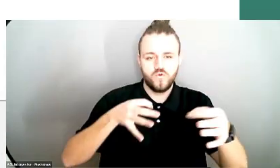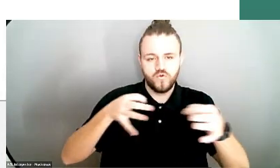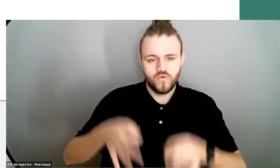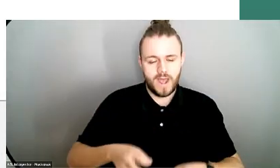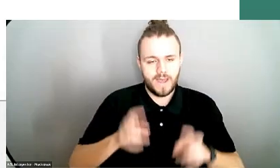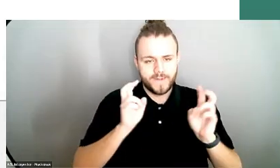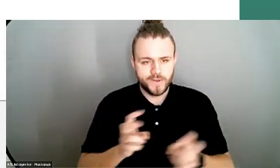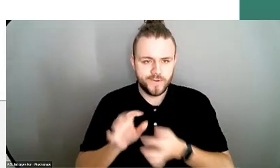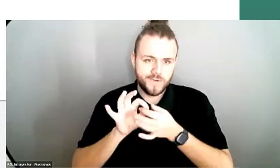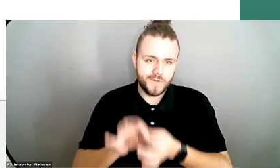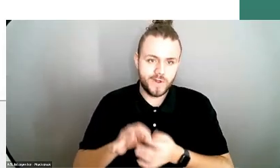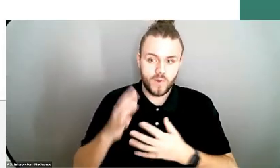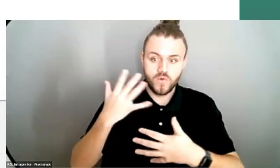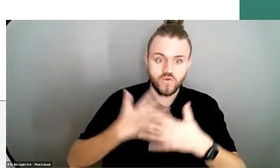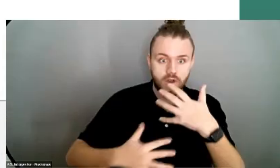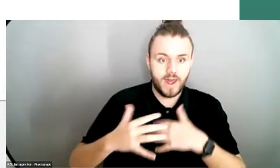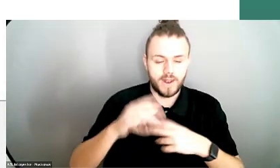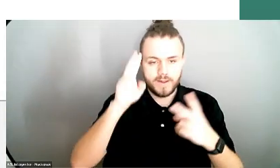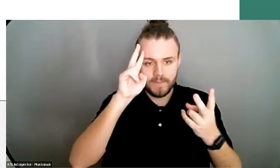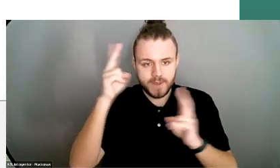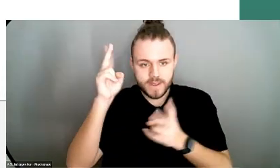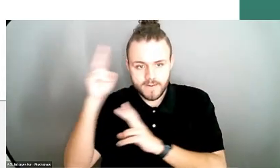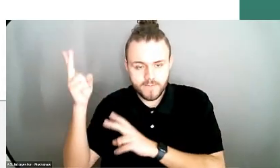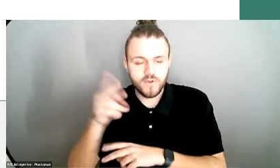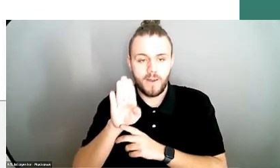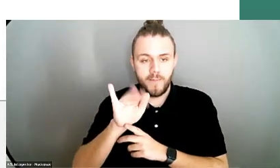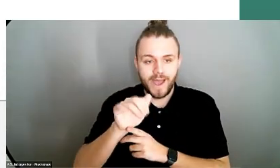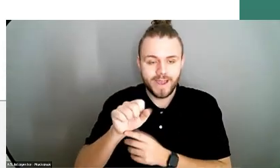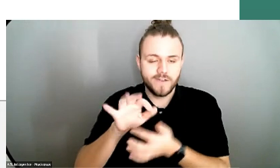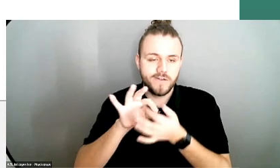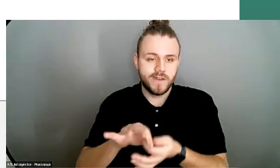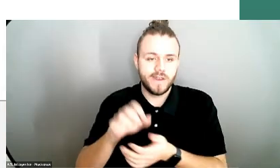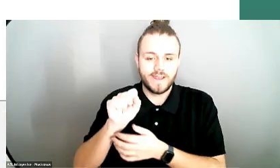societal misconceptions and biases about sexuality and reproductive health care